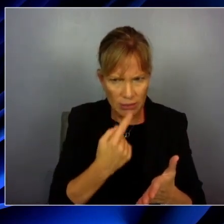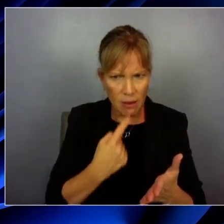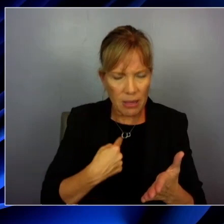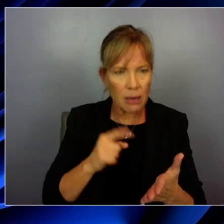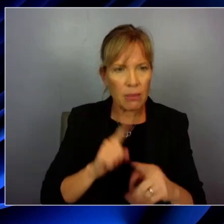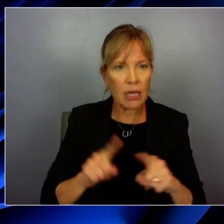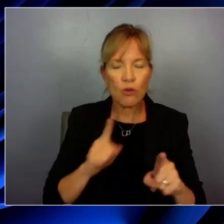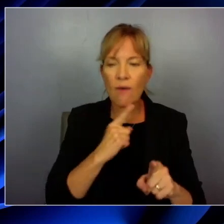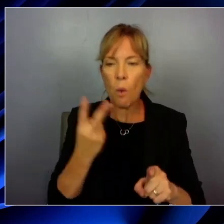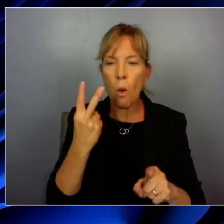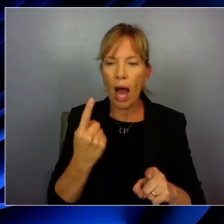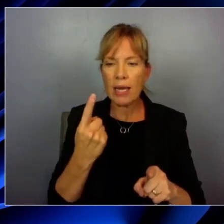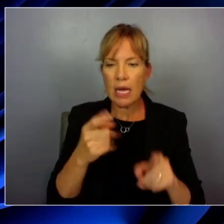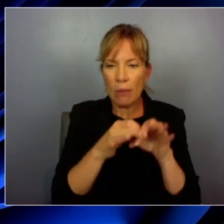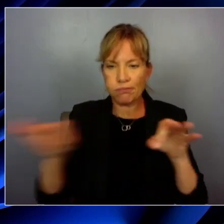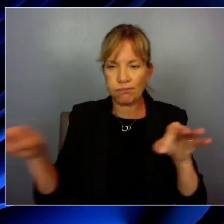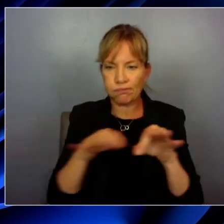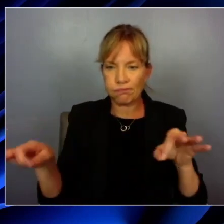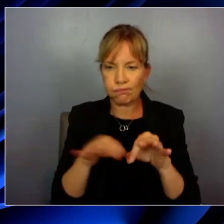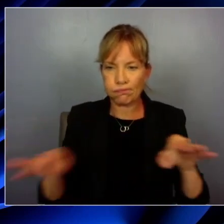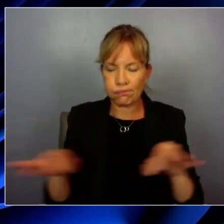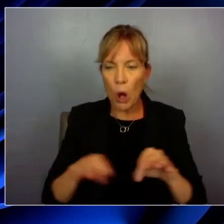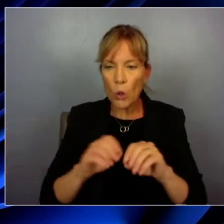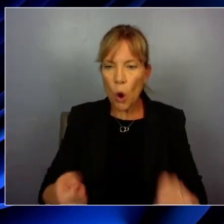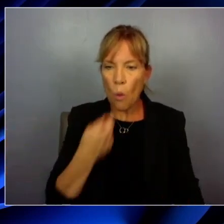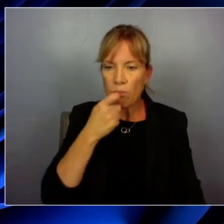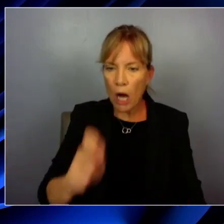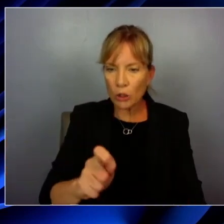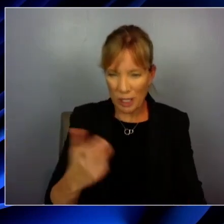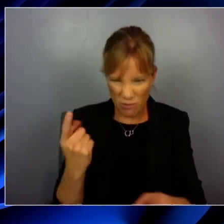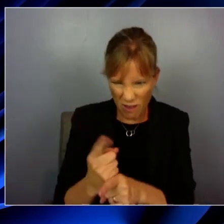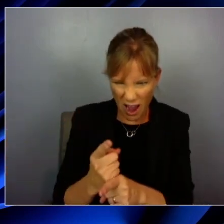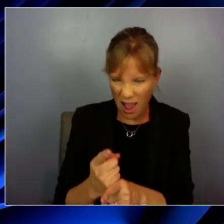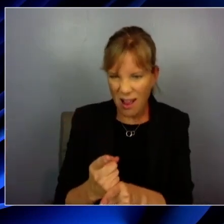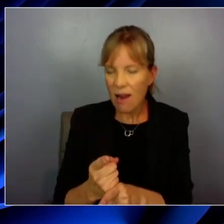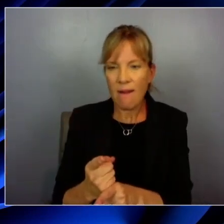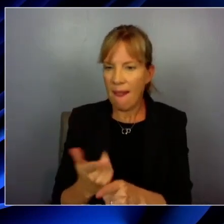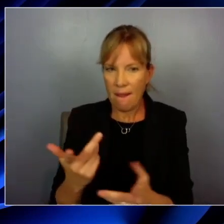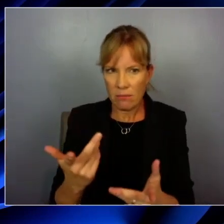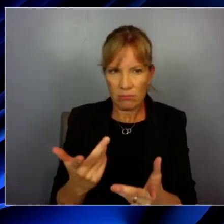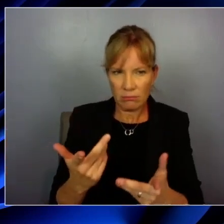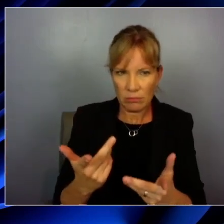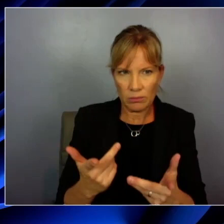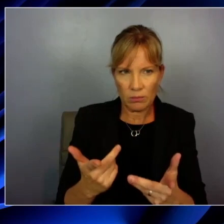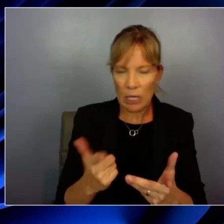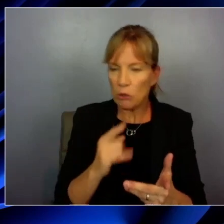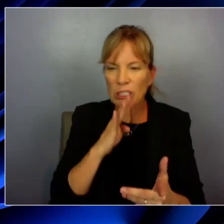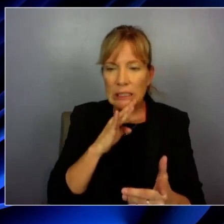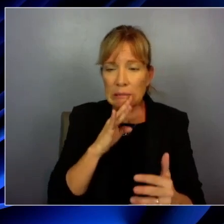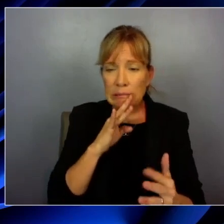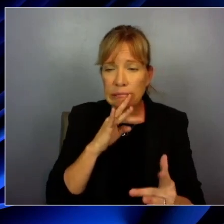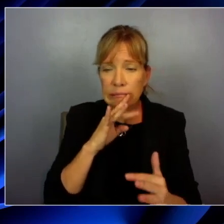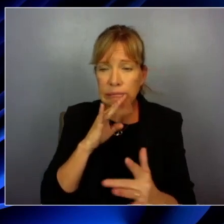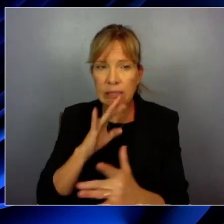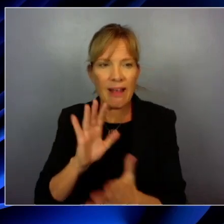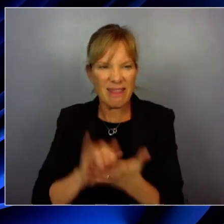with no punctuation is that he just settled that just thing? Yeah, that's exactly right. So I'll start it again.